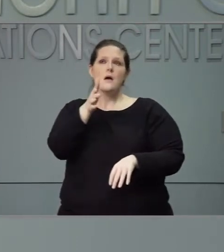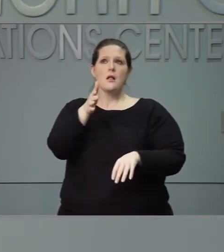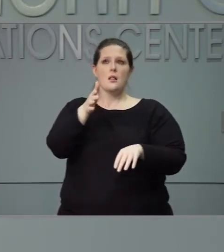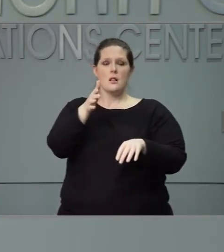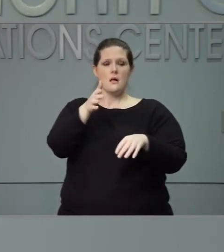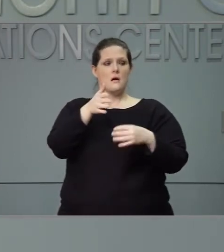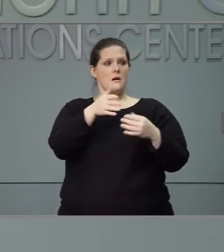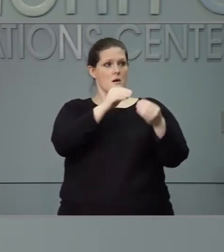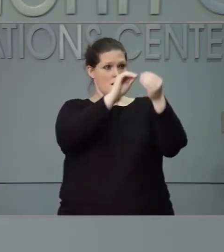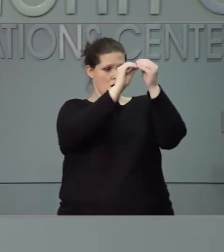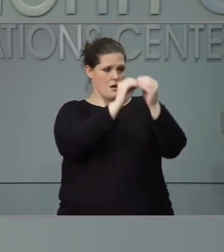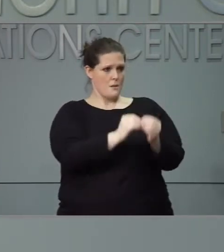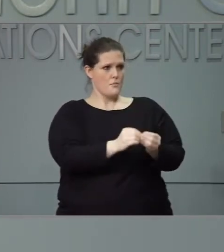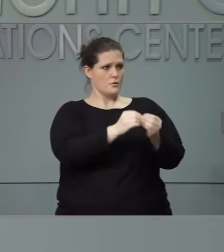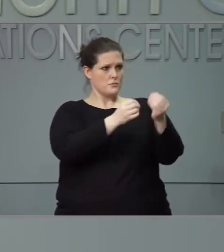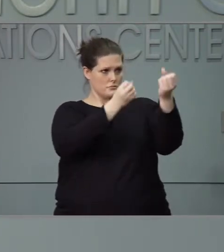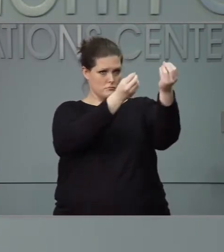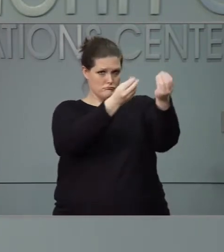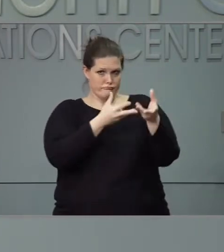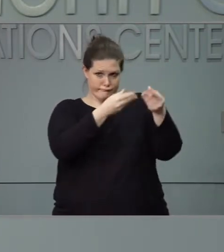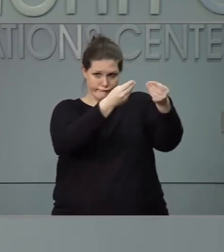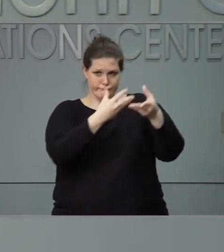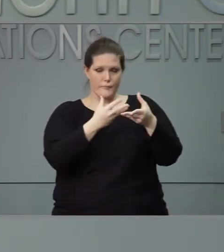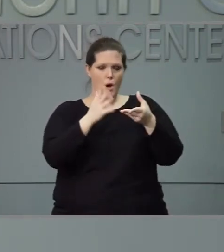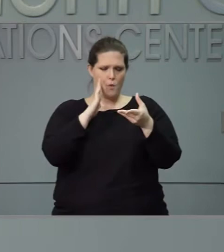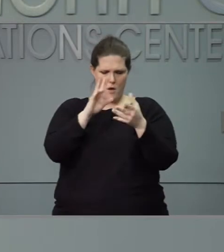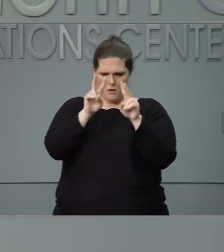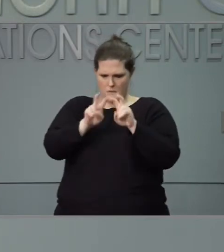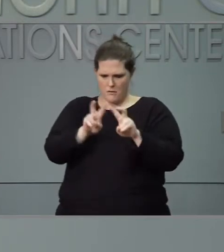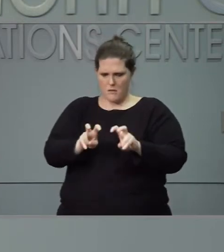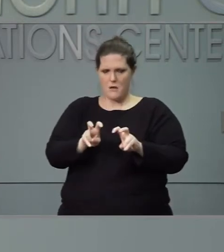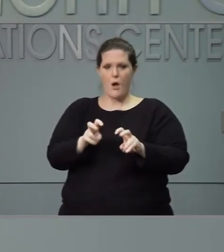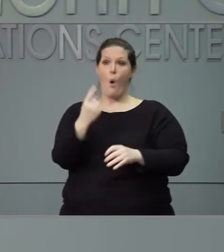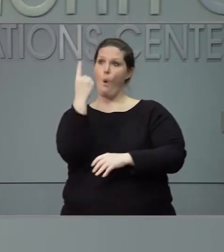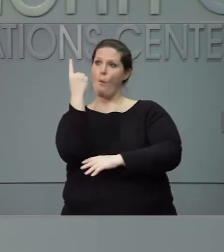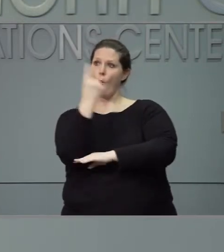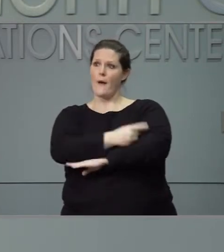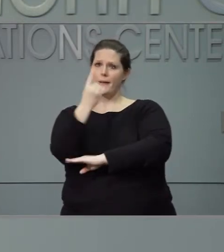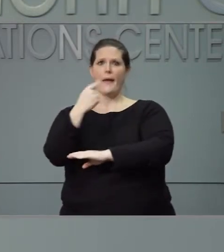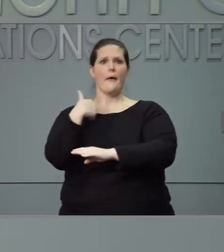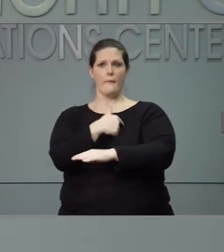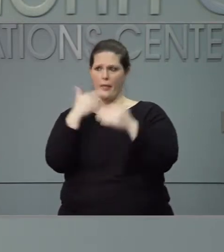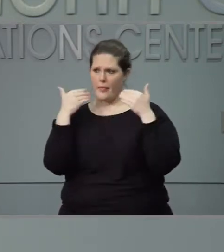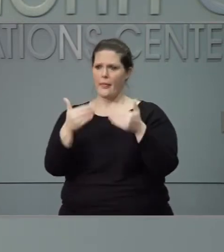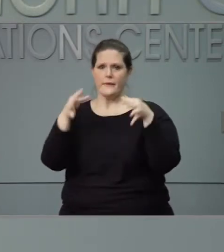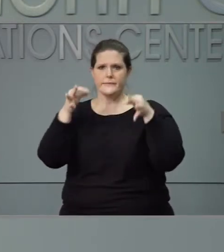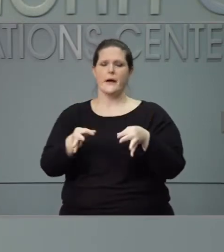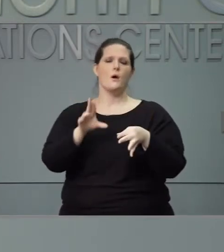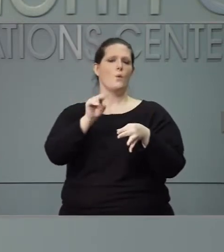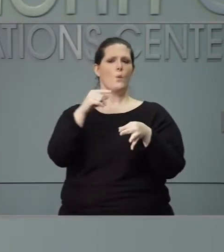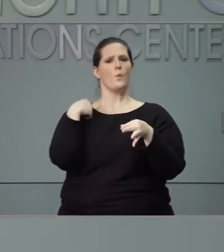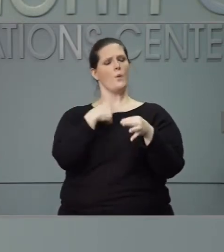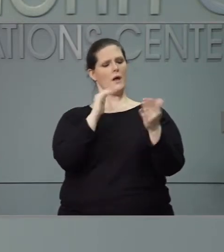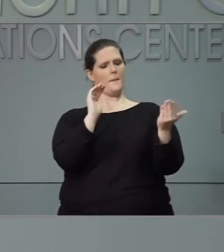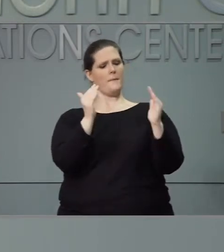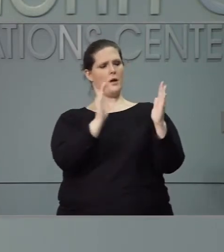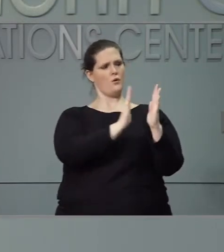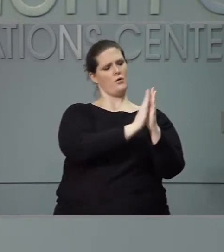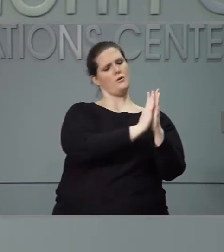ORDEN PÚBLICO HAN DECIDIDO IR A LAS TIENDA Y HABLAR Y VAMOS A QUITAR A ALGUIEN, VAMOS A SACARLO A ALGUIEN QUE NO TENGA